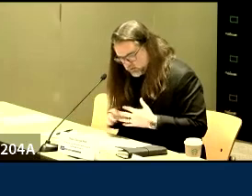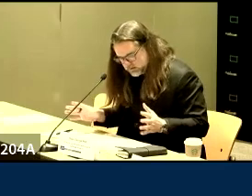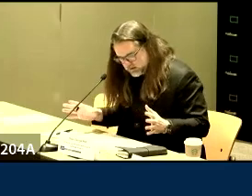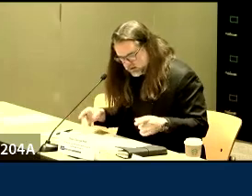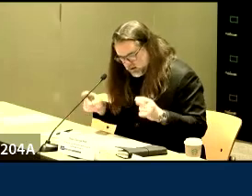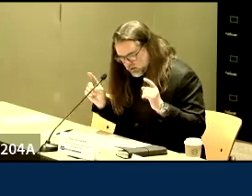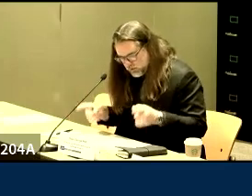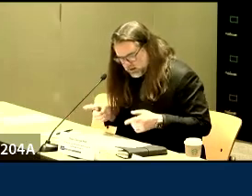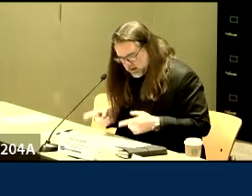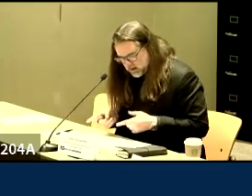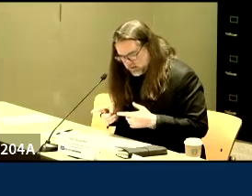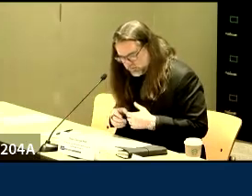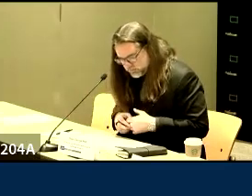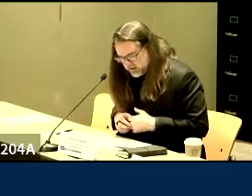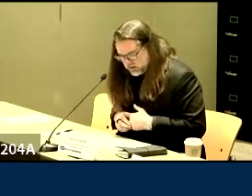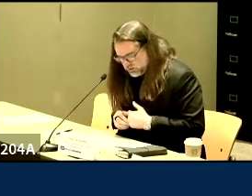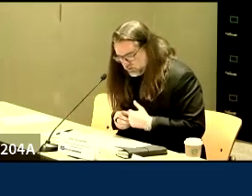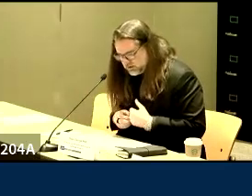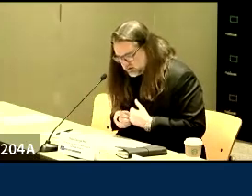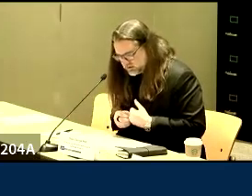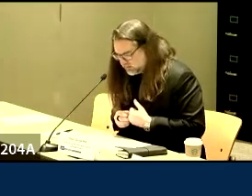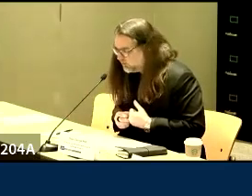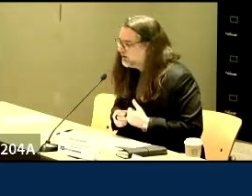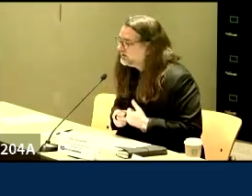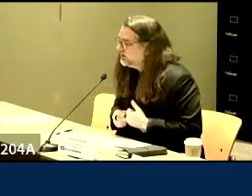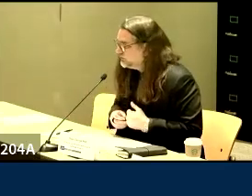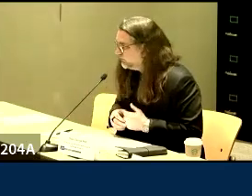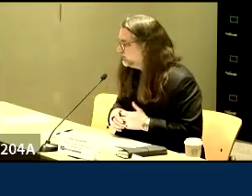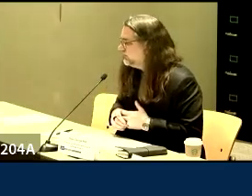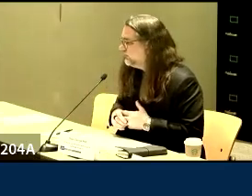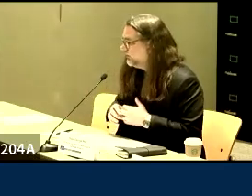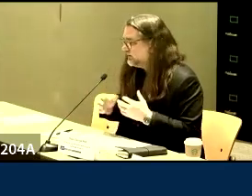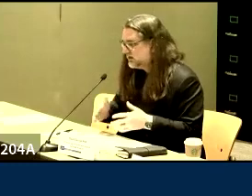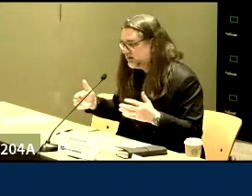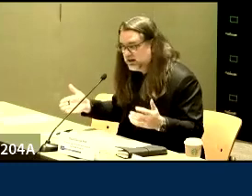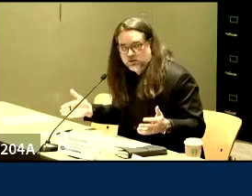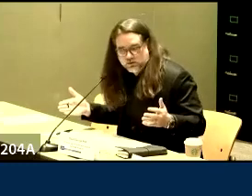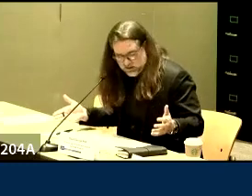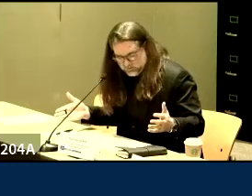across the nation, we have created new decision support tools for the state and local level.